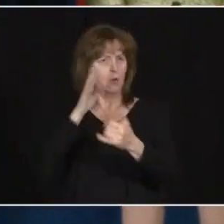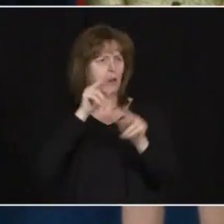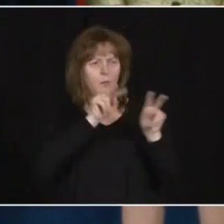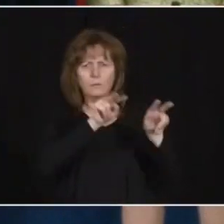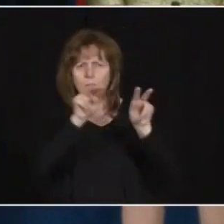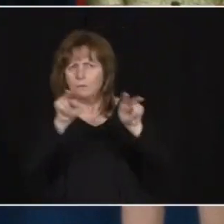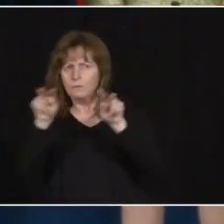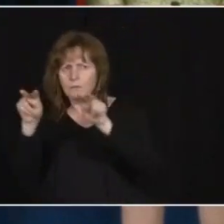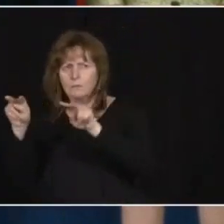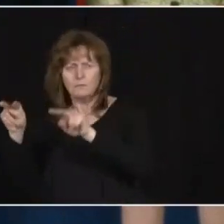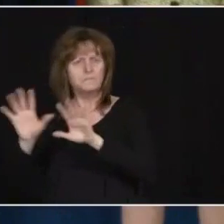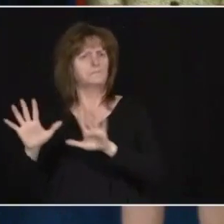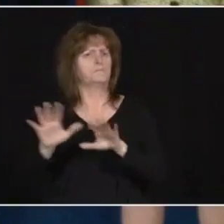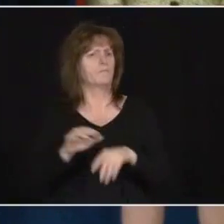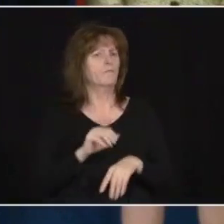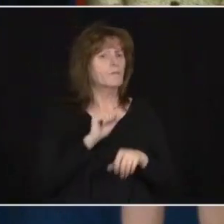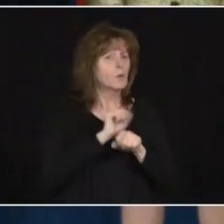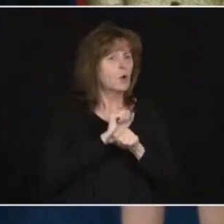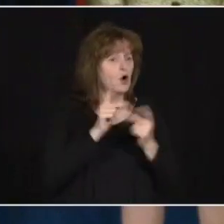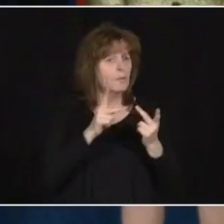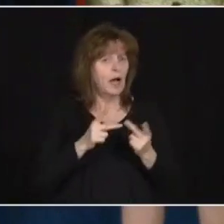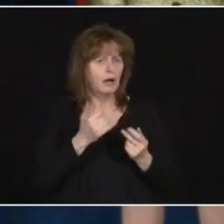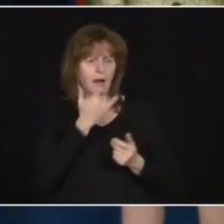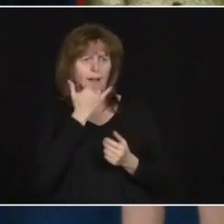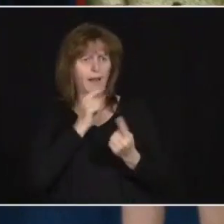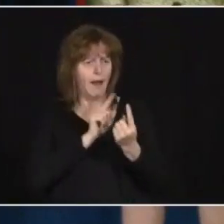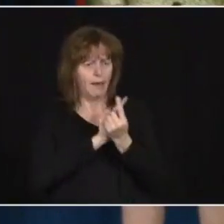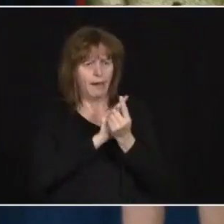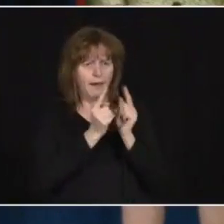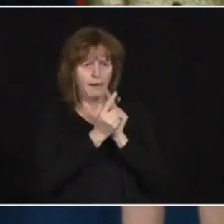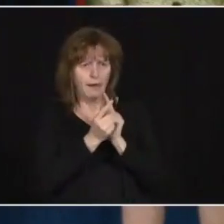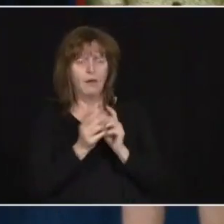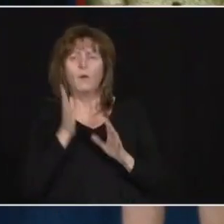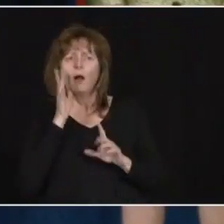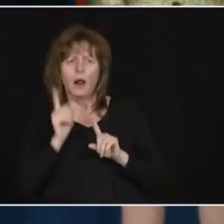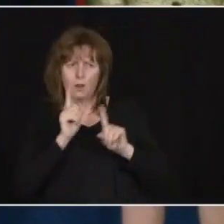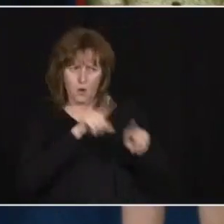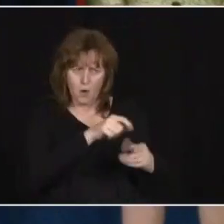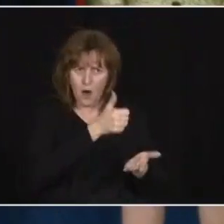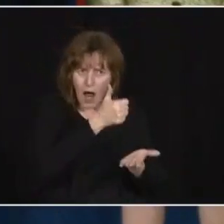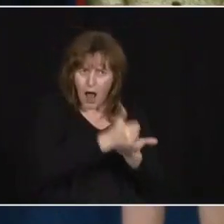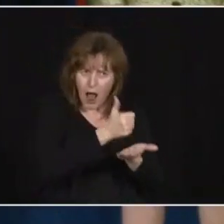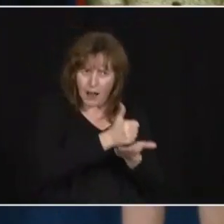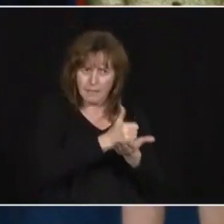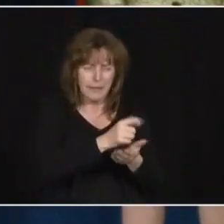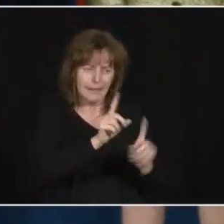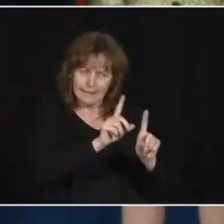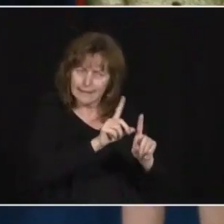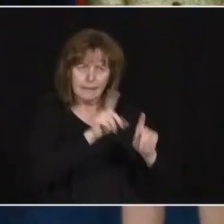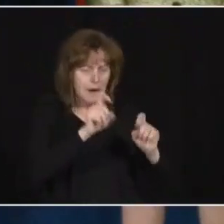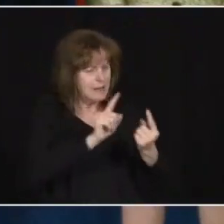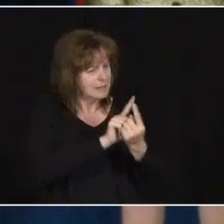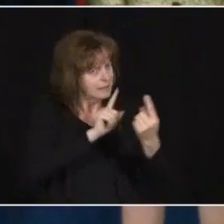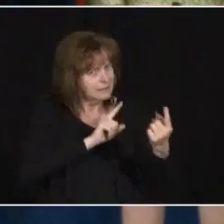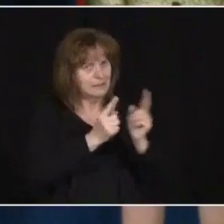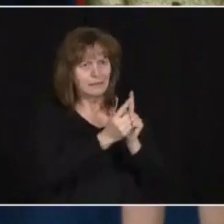Eventually, if you're not doing a good enough job you'll get fined.